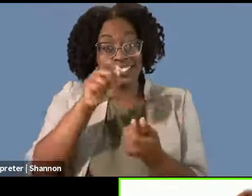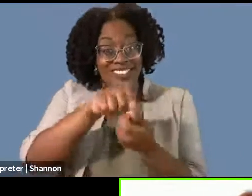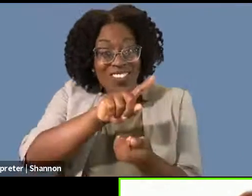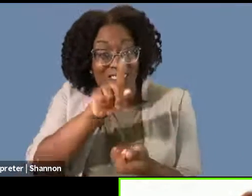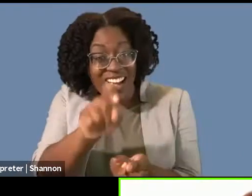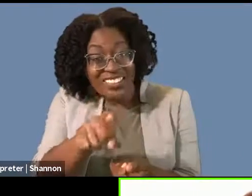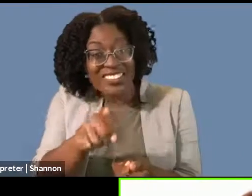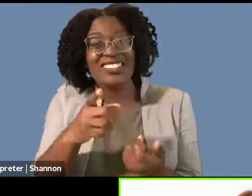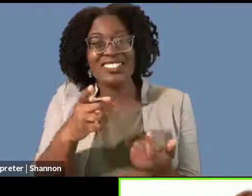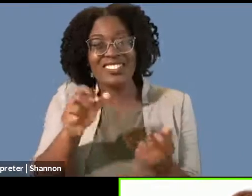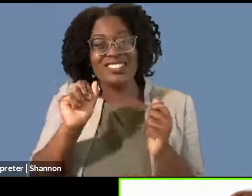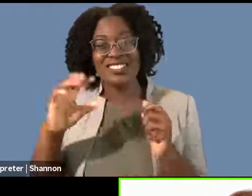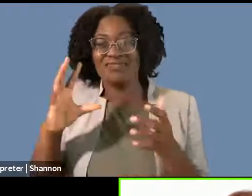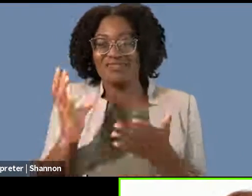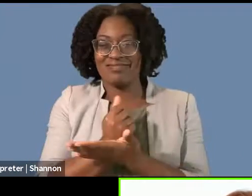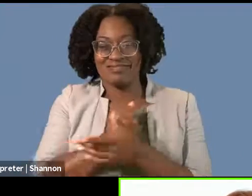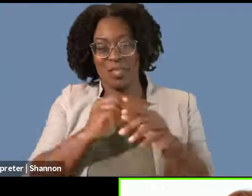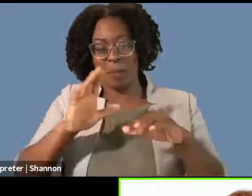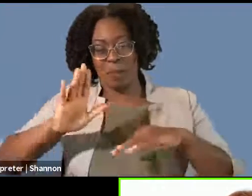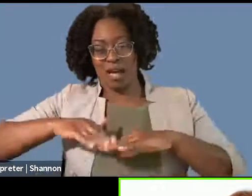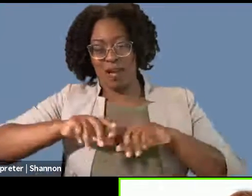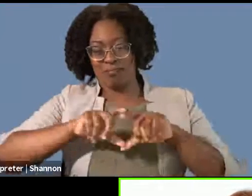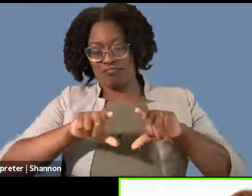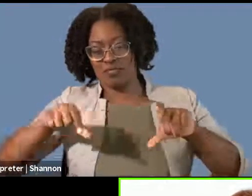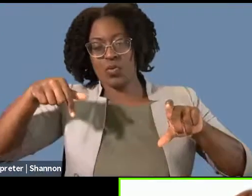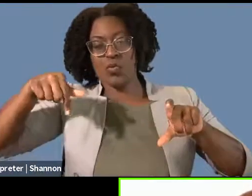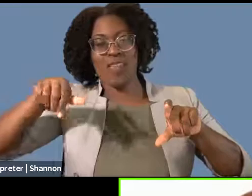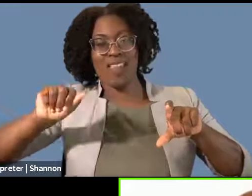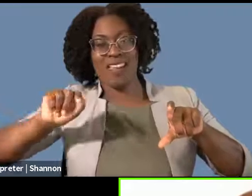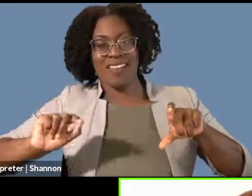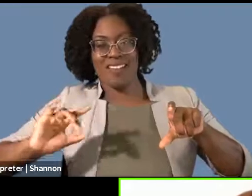use the Q&A function down at the bottom of the screen so we can find them easily.